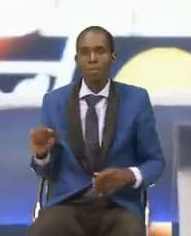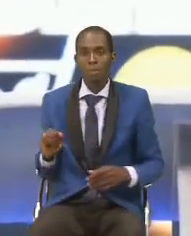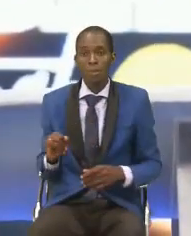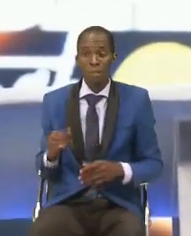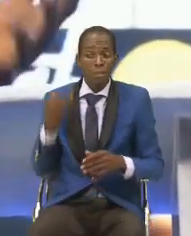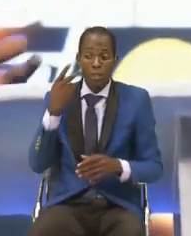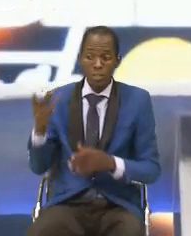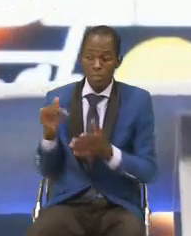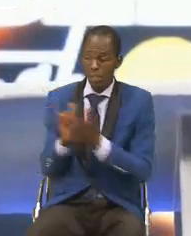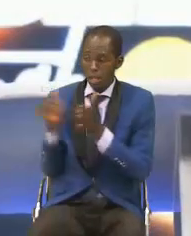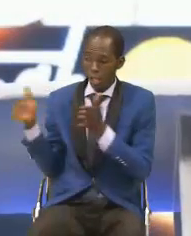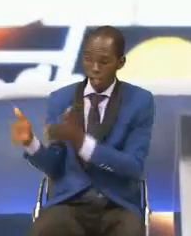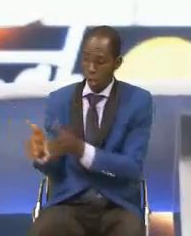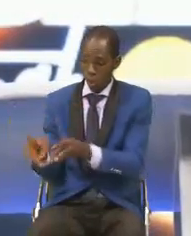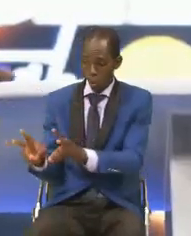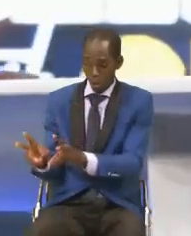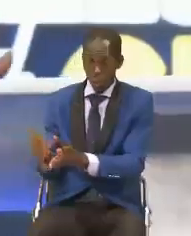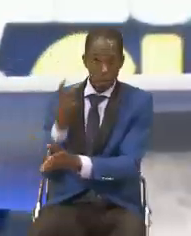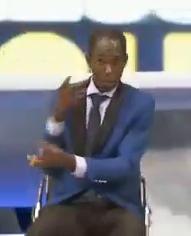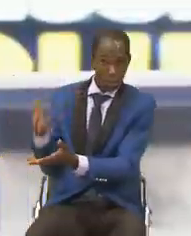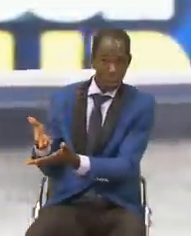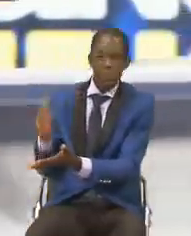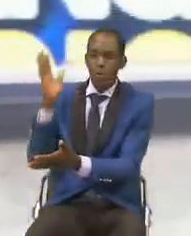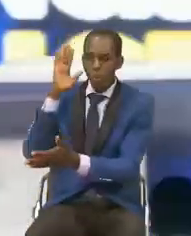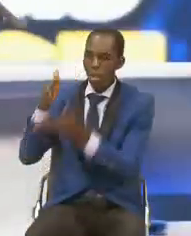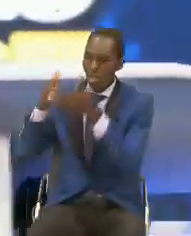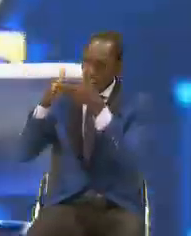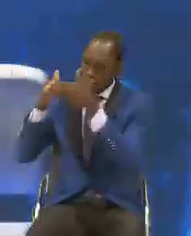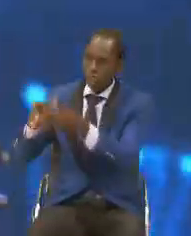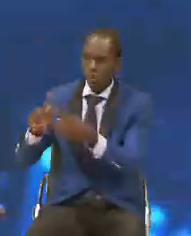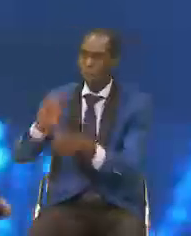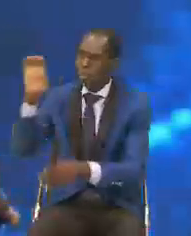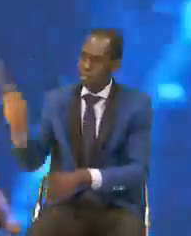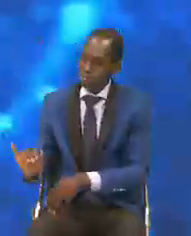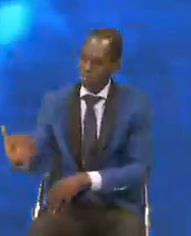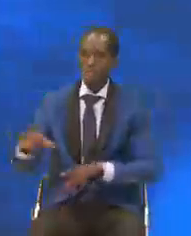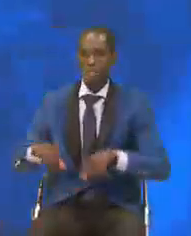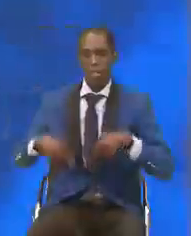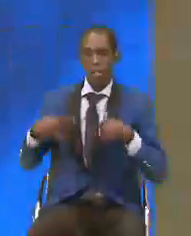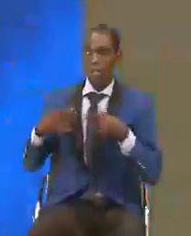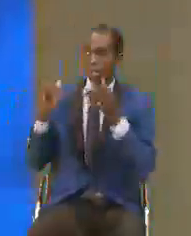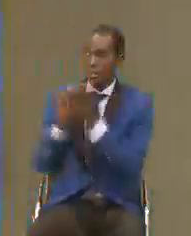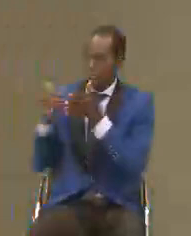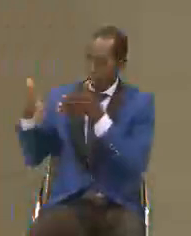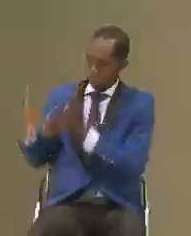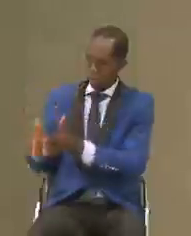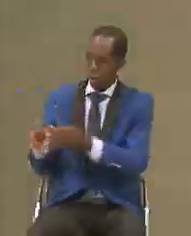inviting when you see the narrow way and it's that narrow way that will lead to eternal life is that